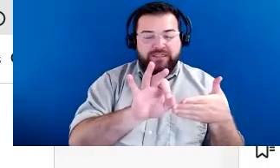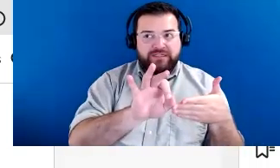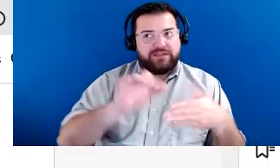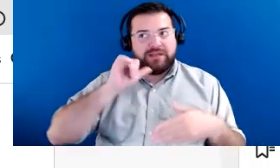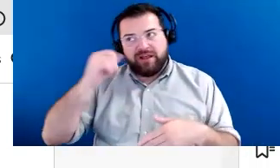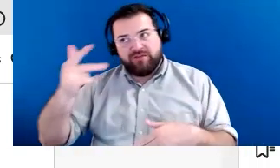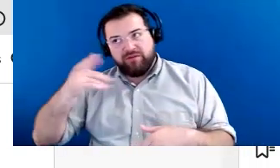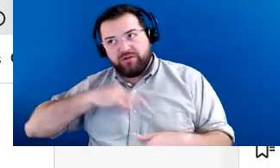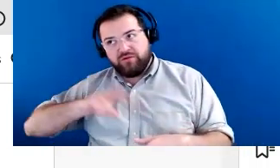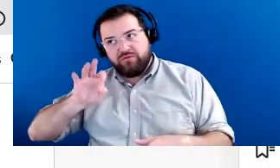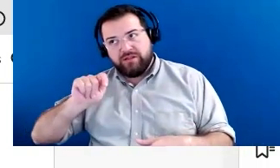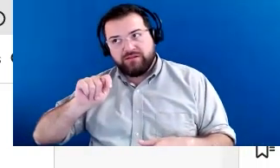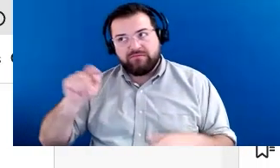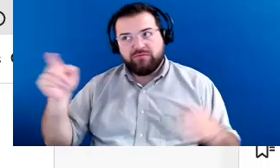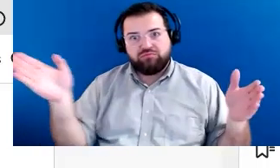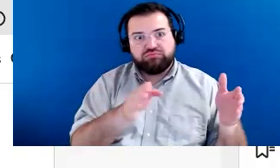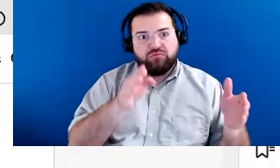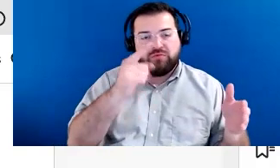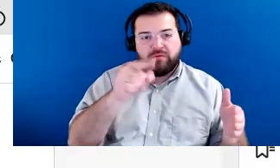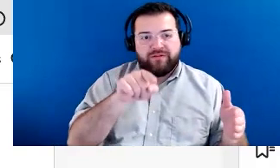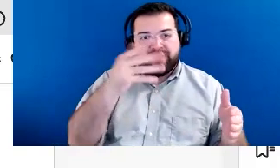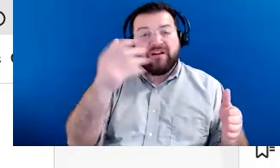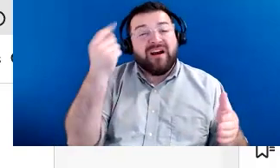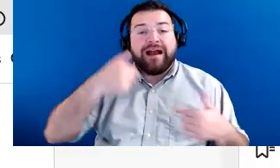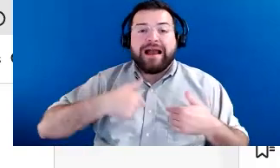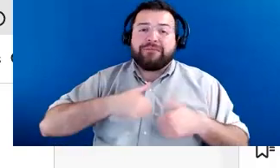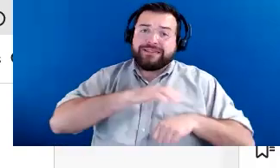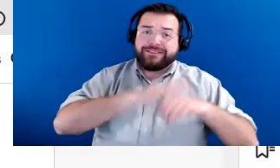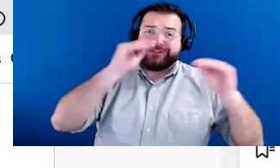I'm an English teacher, not a math teacher. So I might be maybe wrong on that.